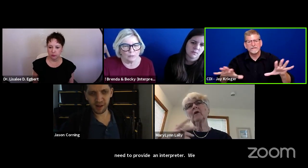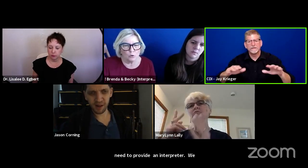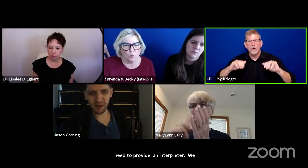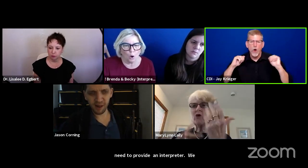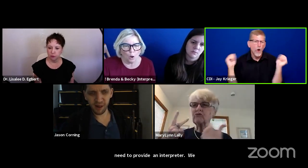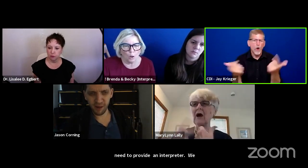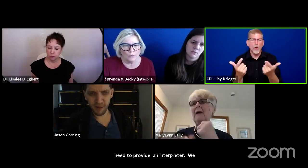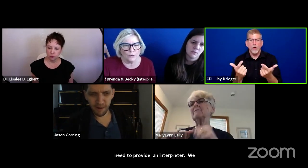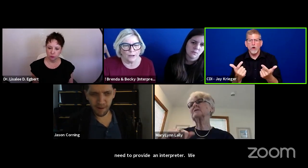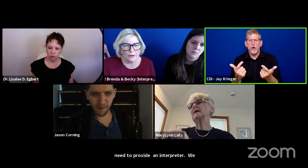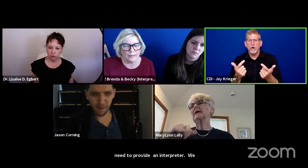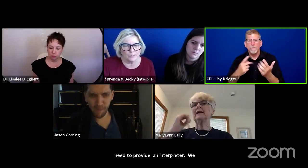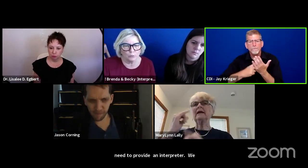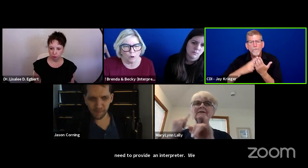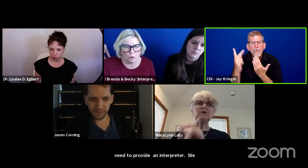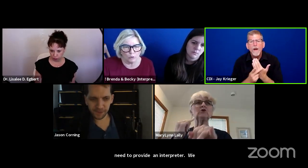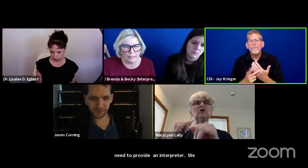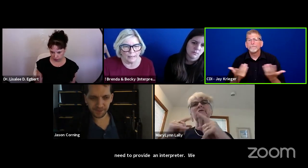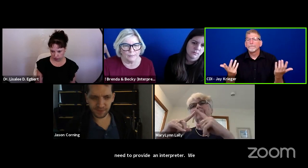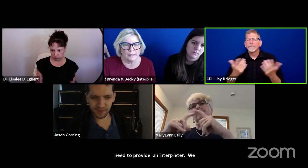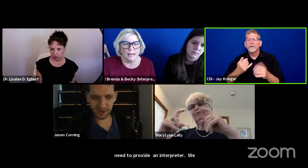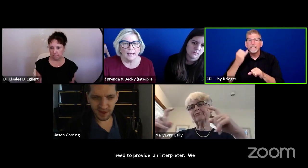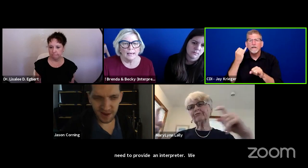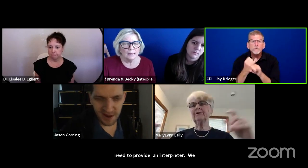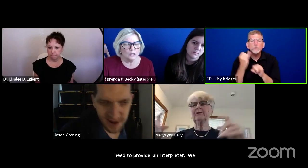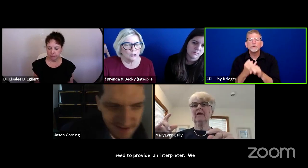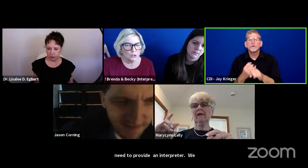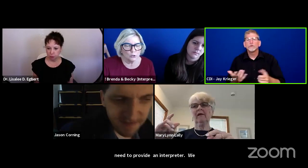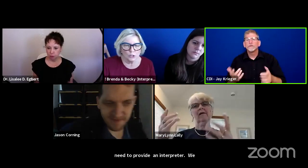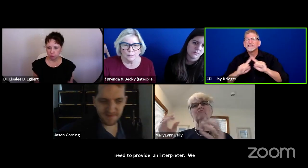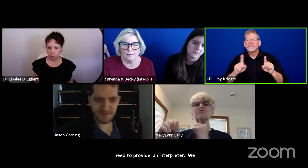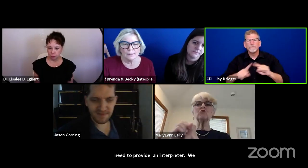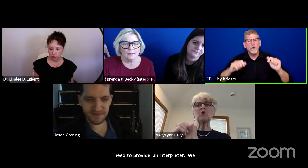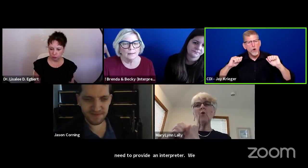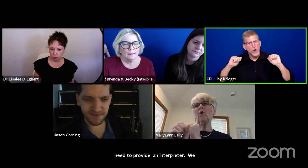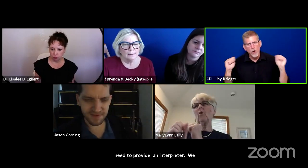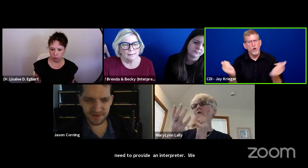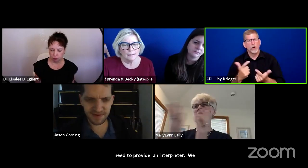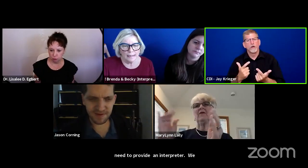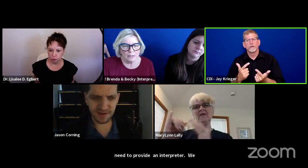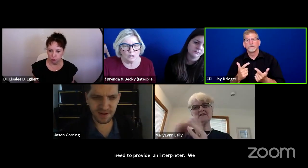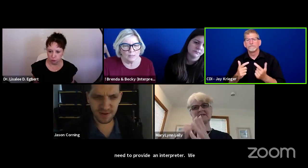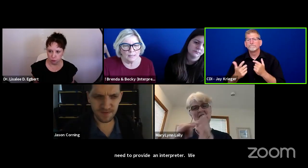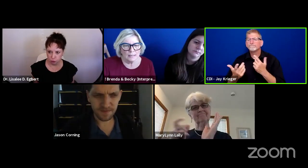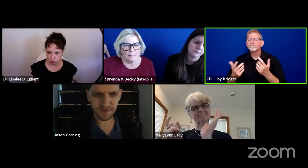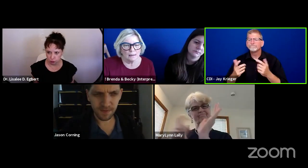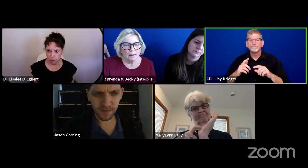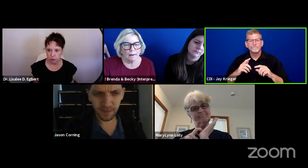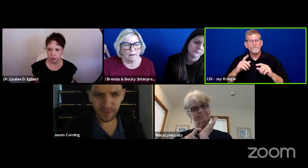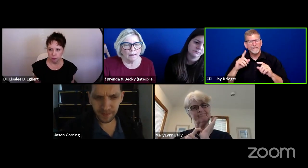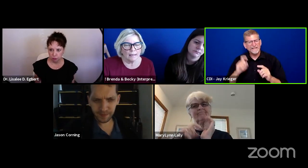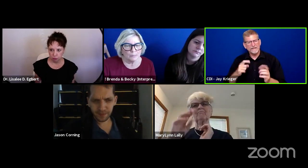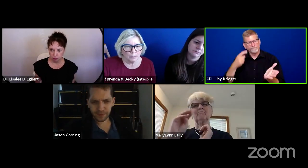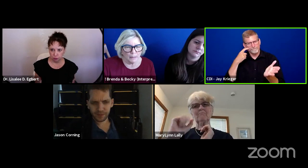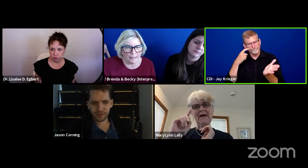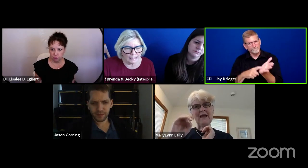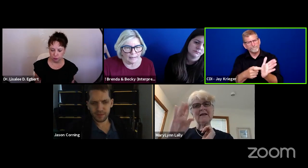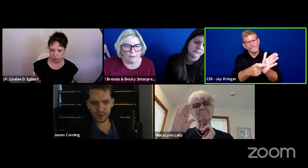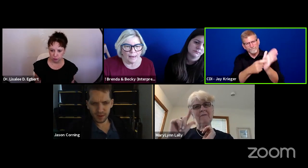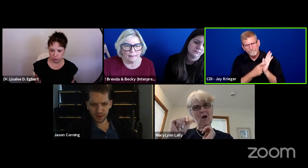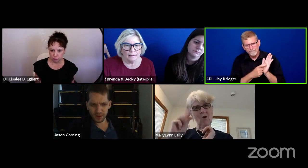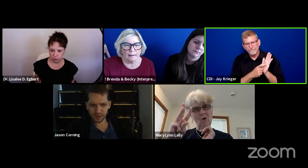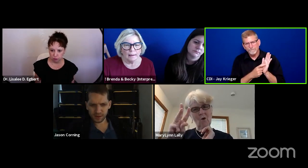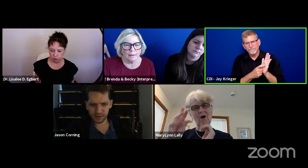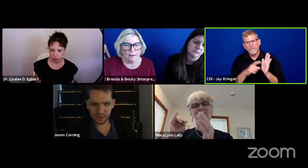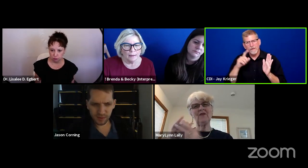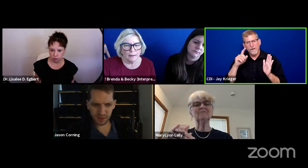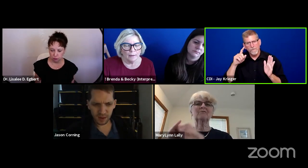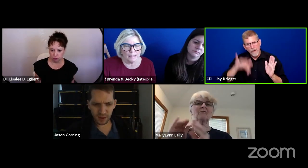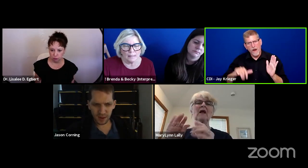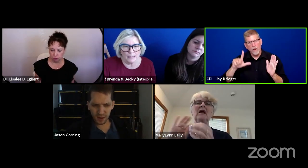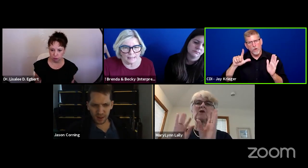to all of the various programs, institutions, state agencies, explaining that it's mandated